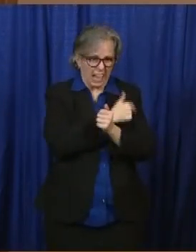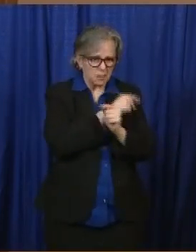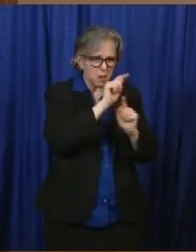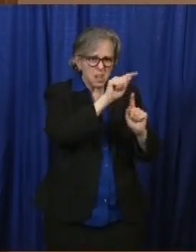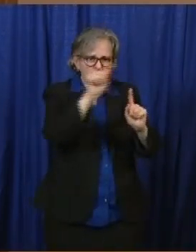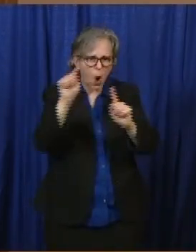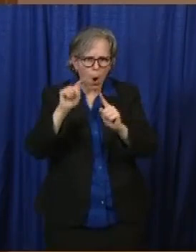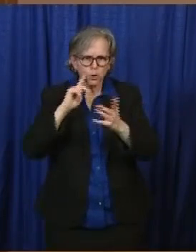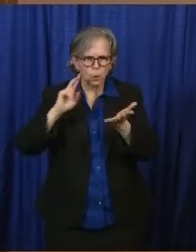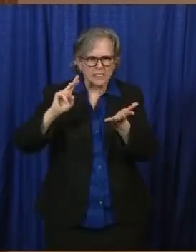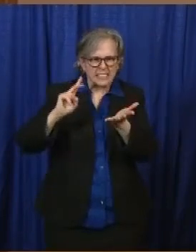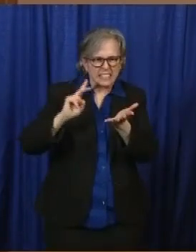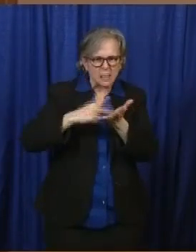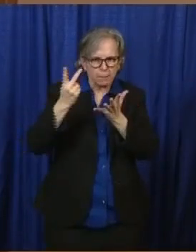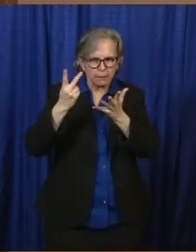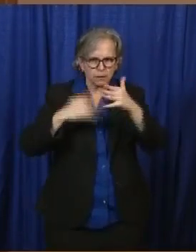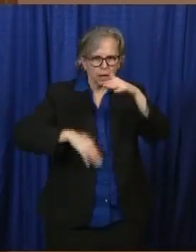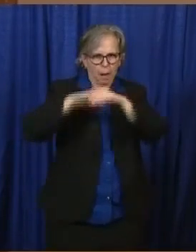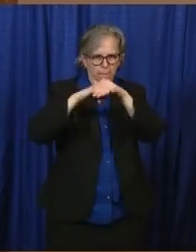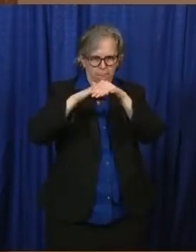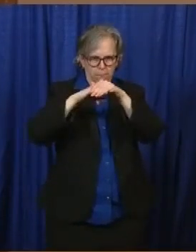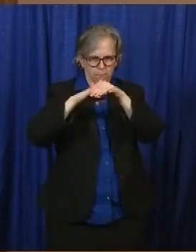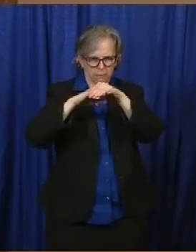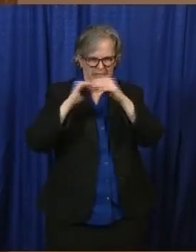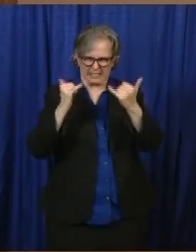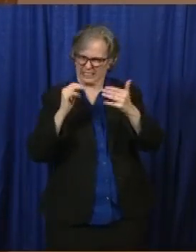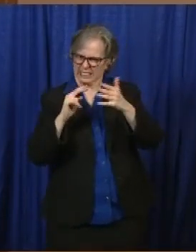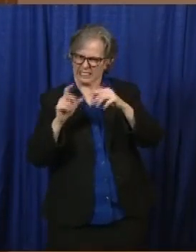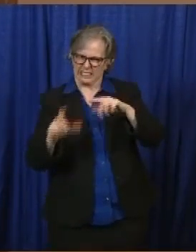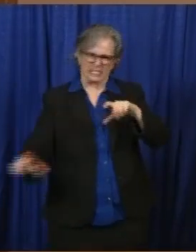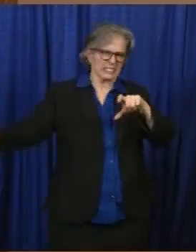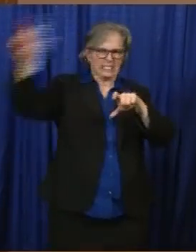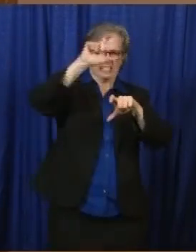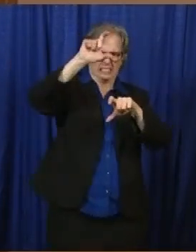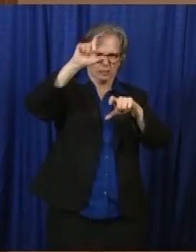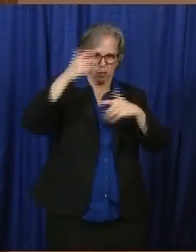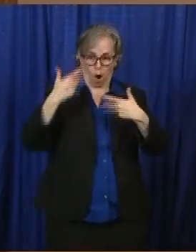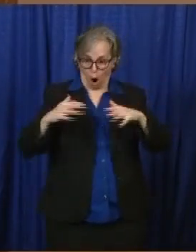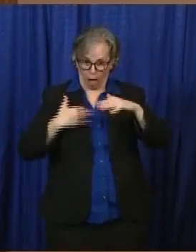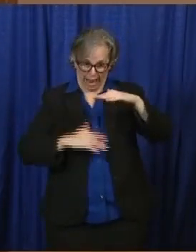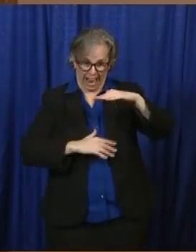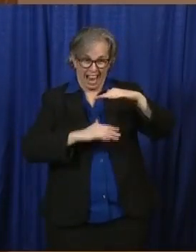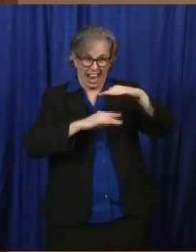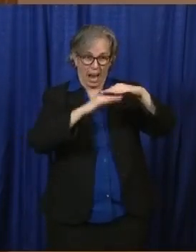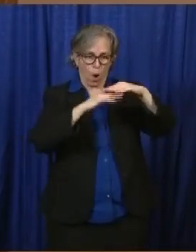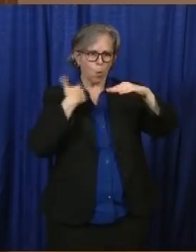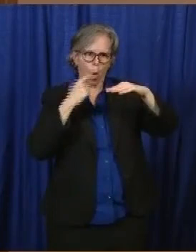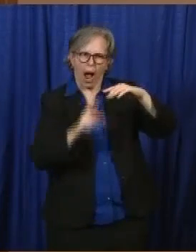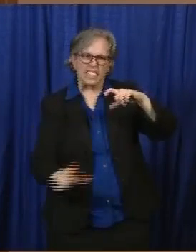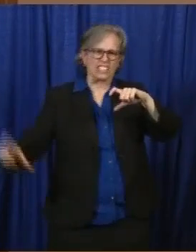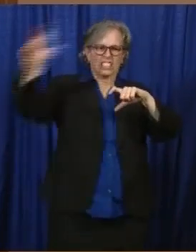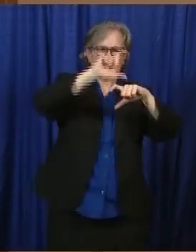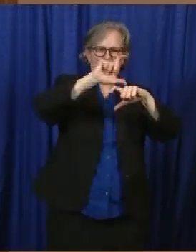THIS IS JUST GOING UP TO THE TYPICAL 100% OCCUPANCY. WHAT THE GENERAL AND I ARE